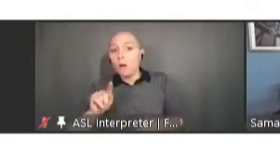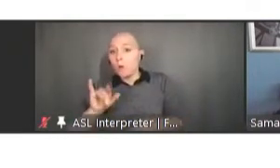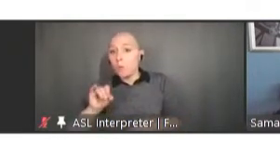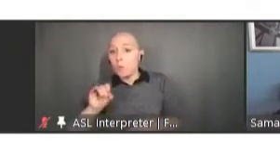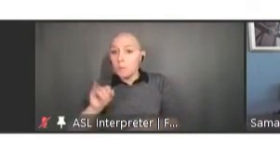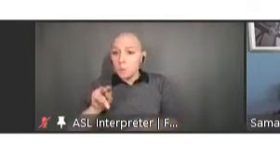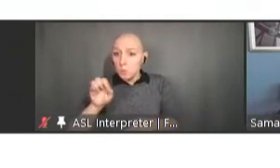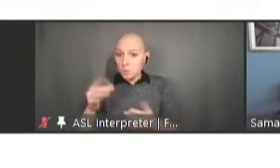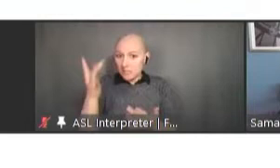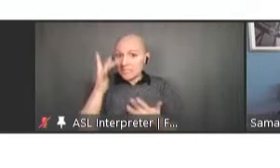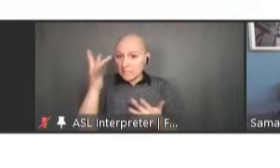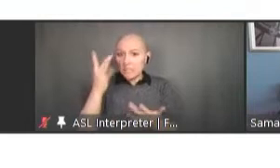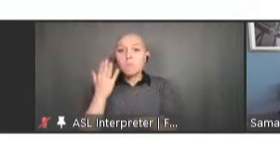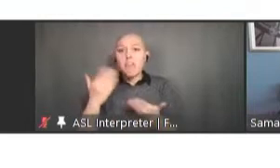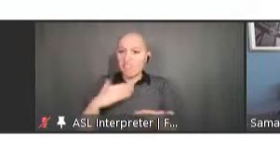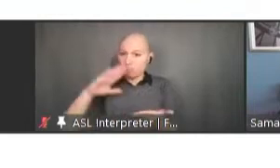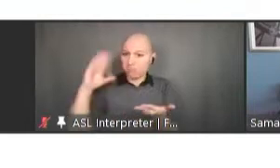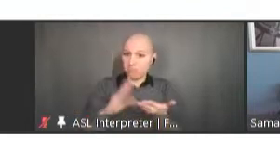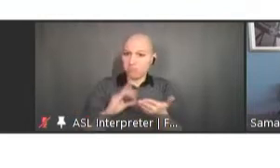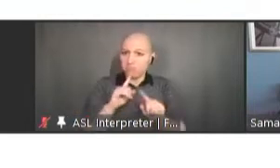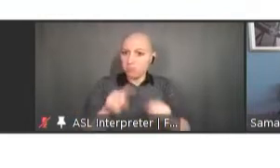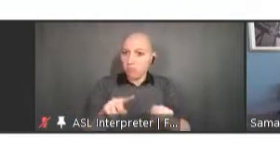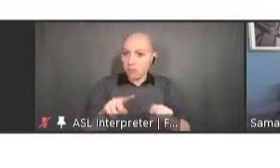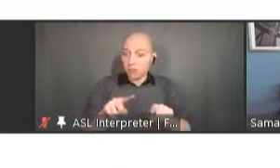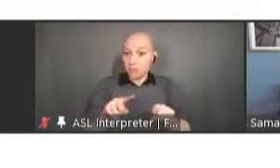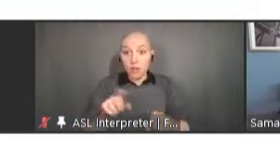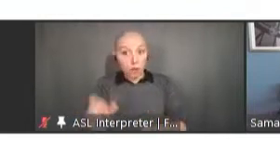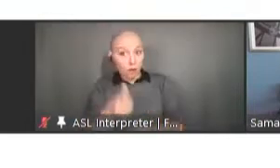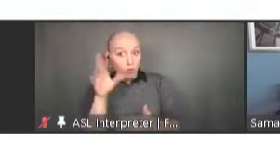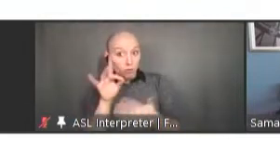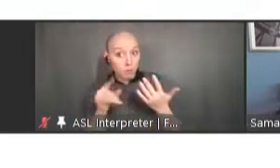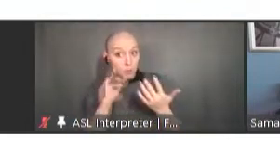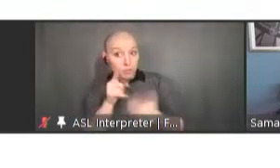Could alternative options be explored? Are there considerations for vaccination strategies,